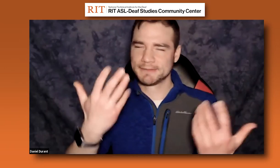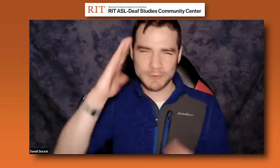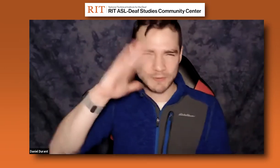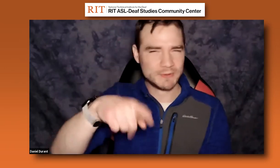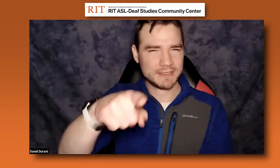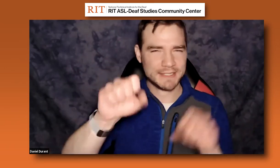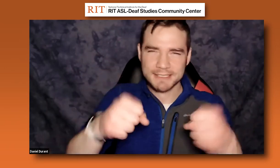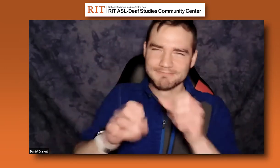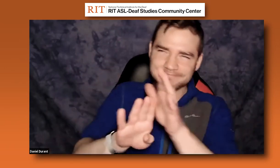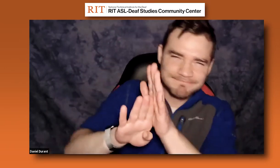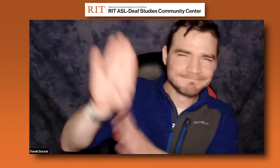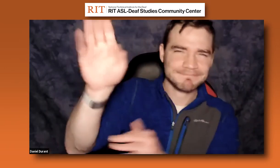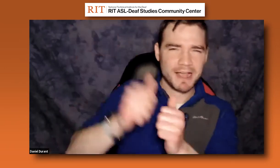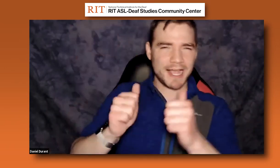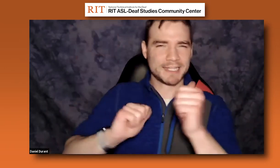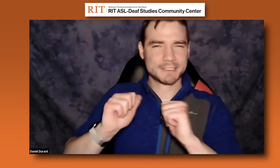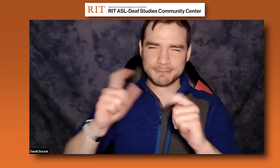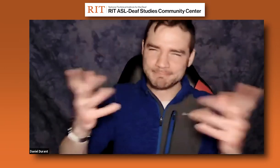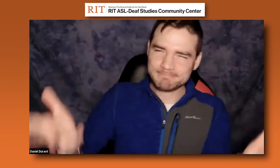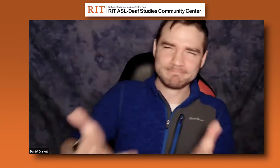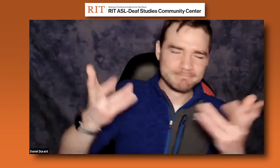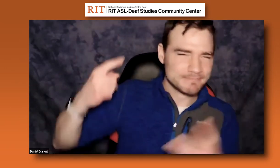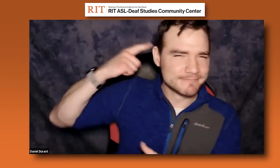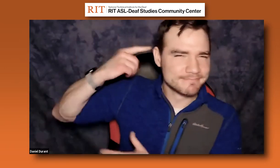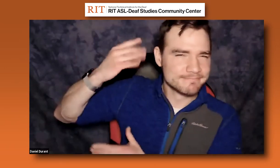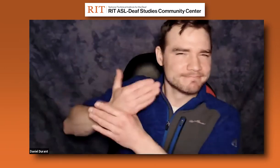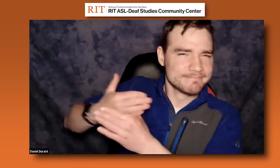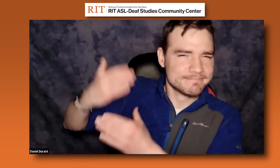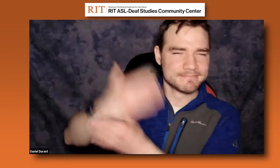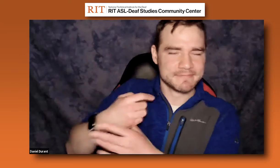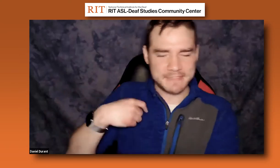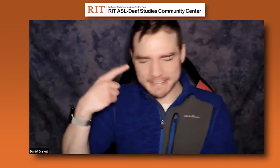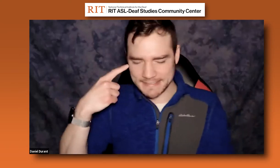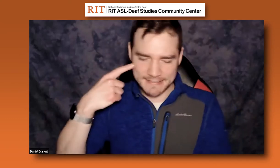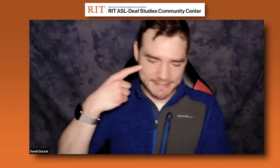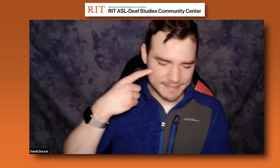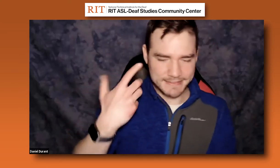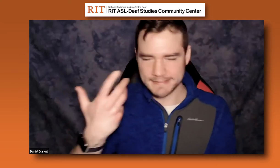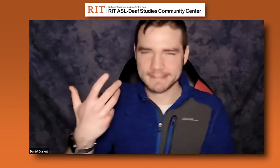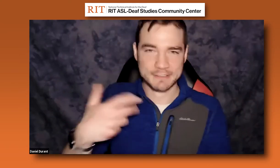with acting, and I just--I knew that I needed to do something.